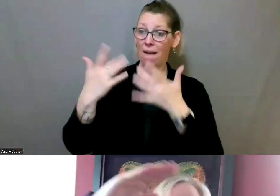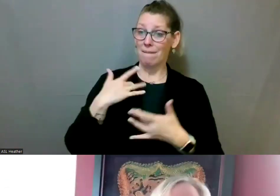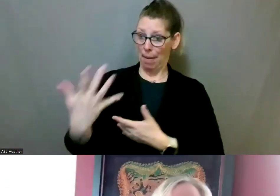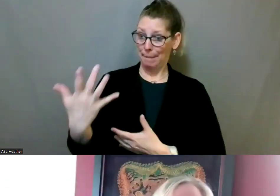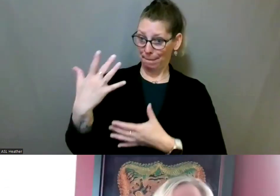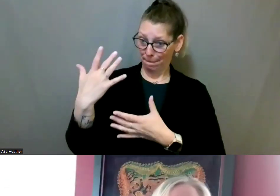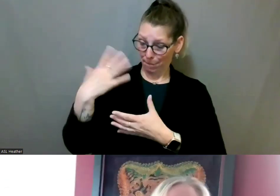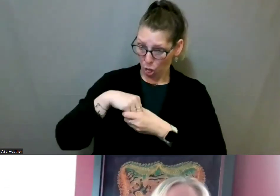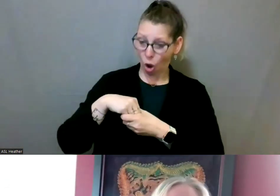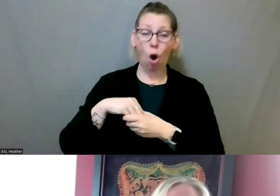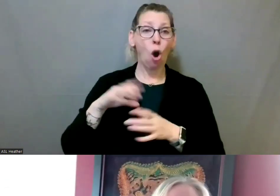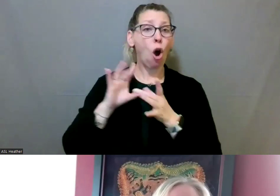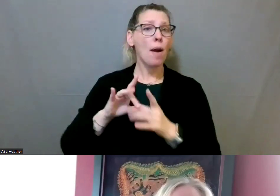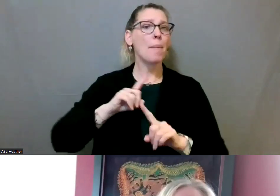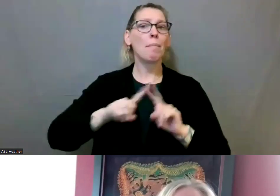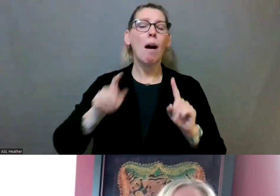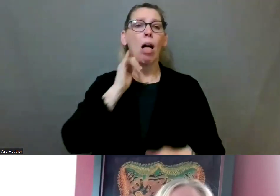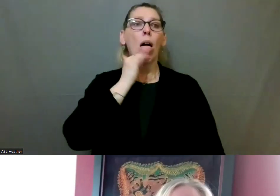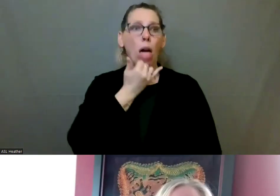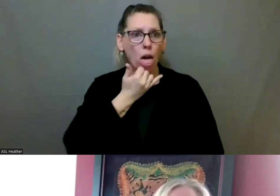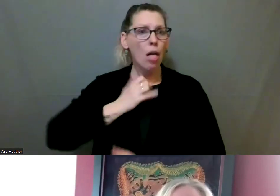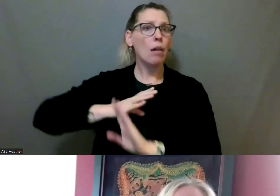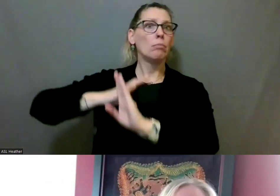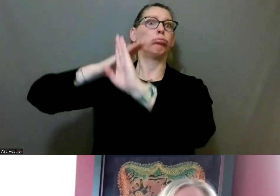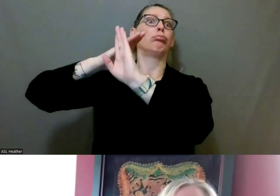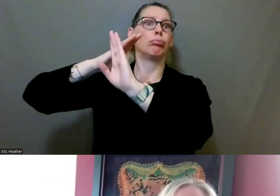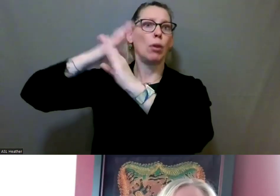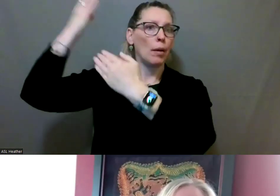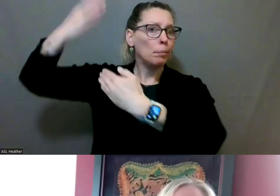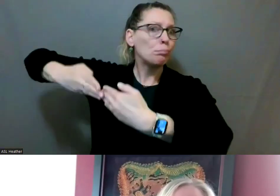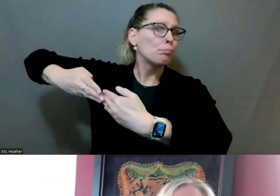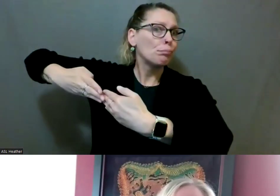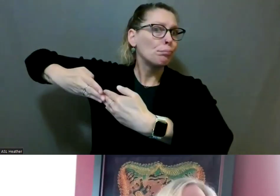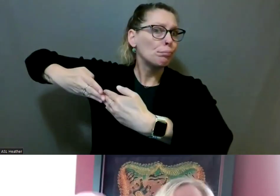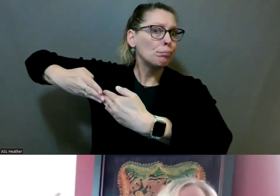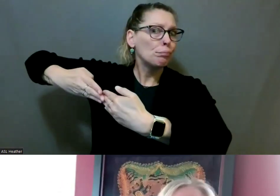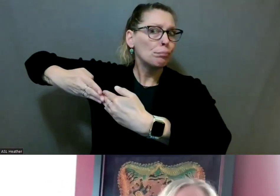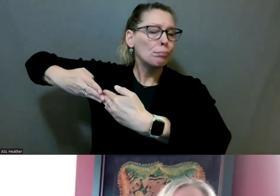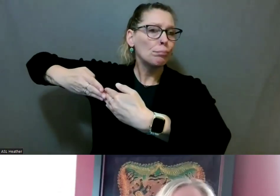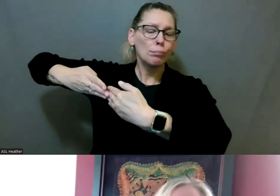may have accidentally put a barrier in, an access barrier, having it at a time